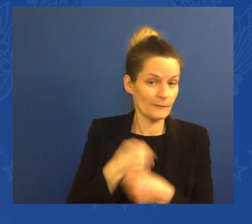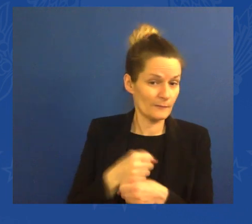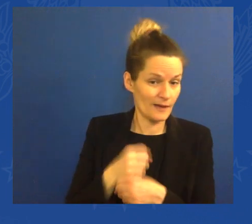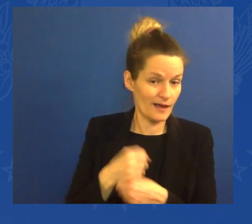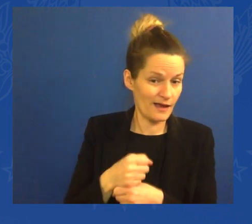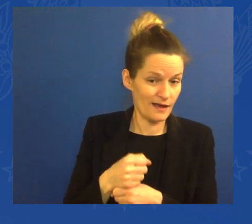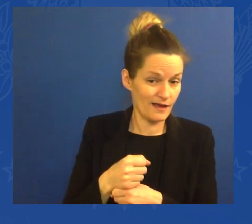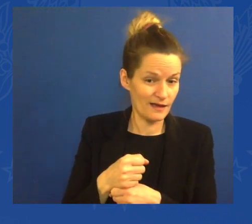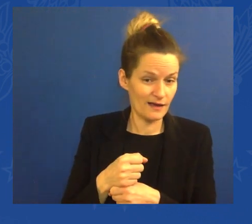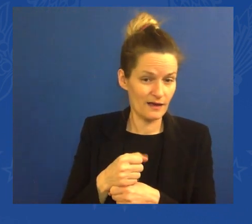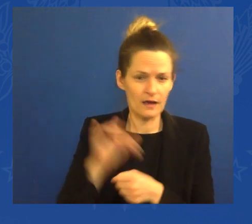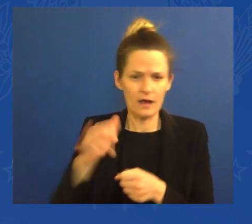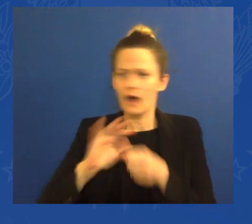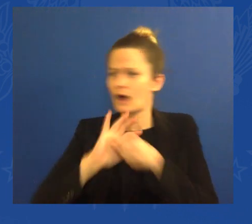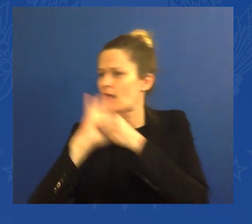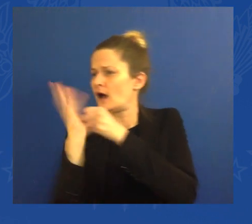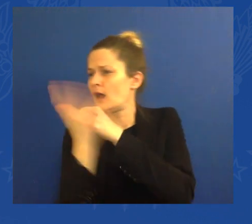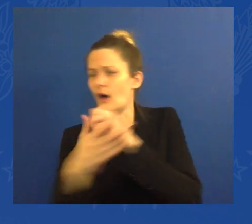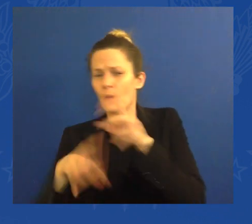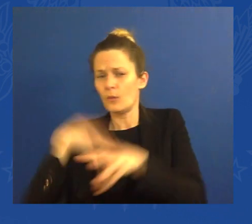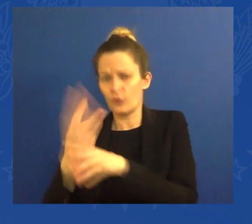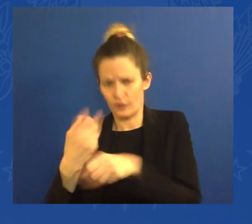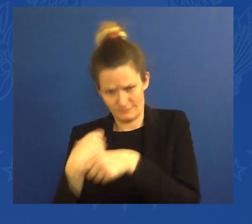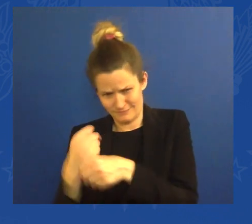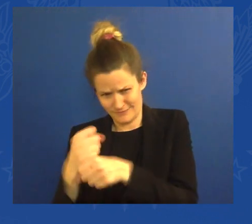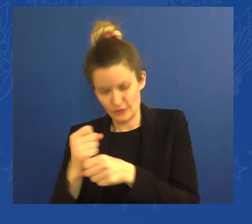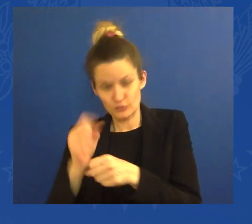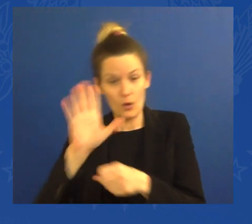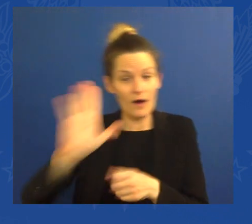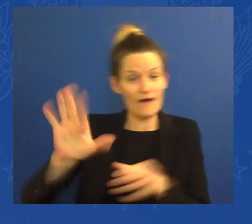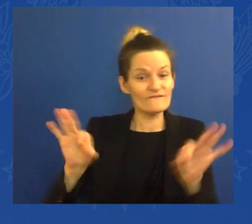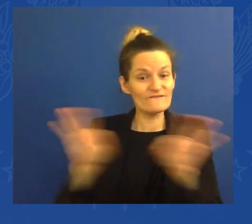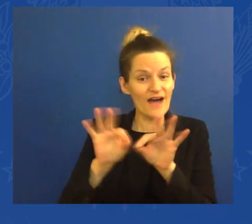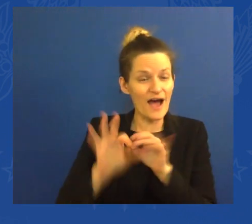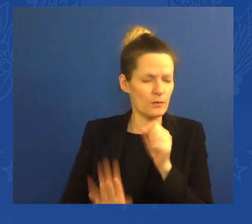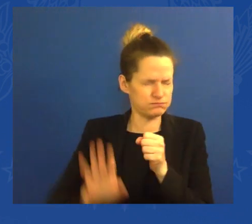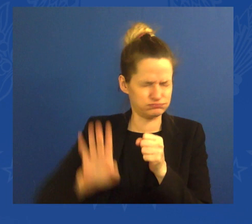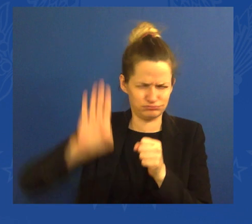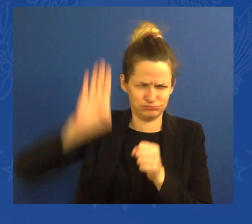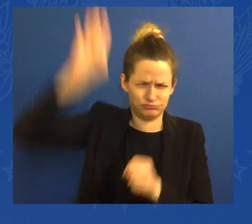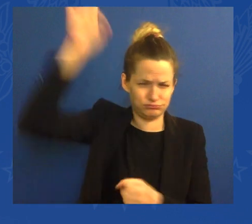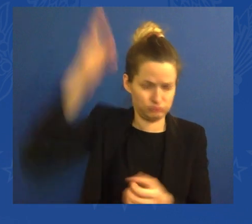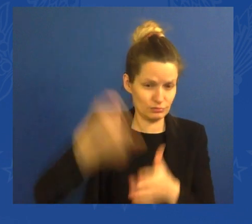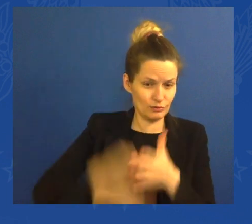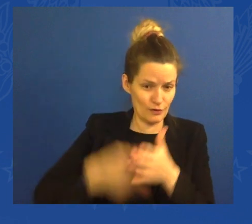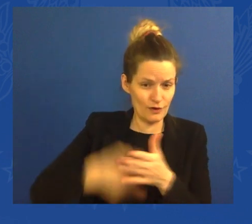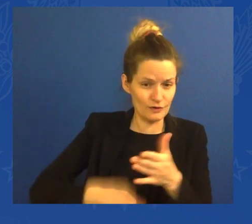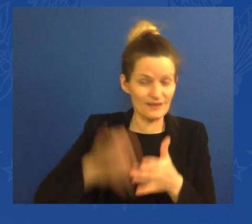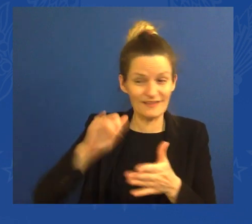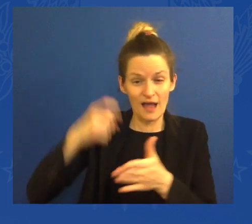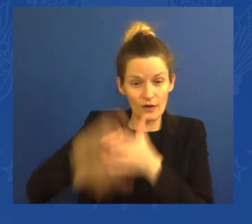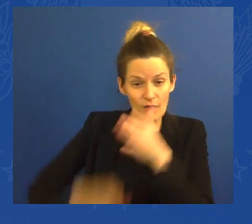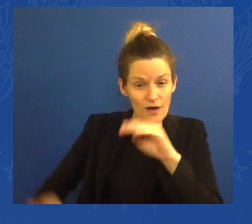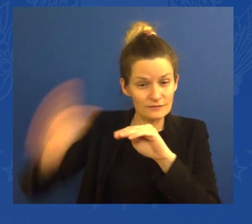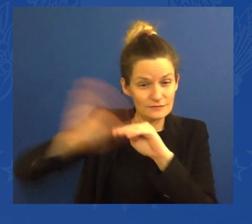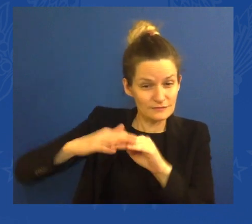One third of the reason for inflation was the cost of these -- additional costs of automobiles. So, we have a choice.